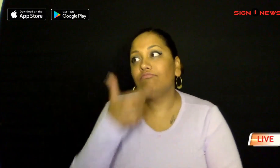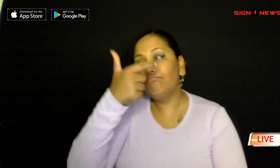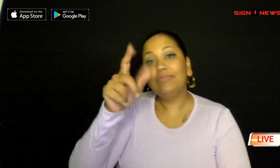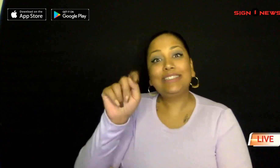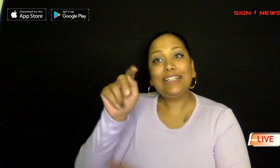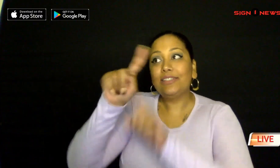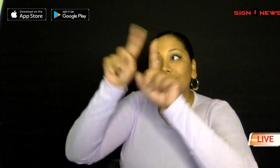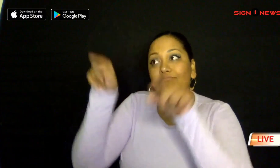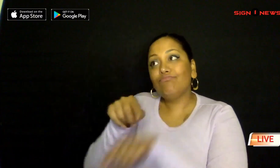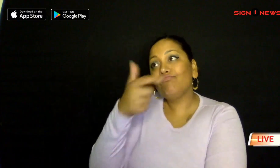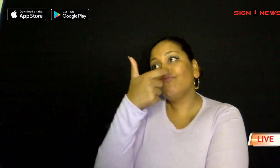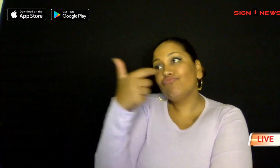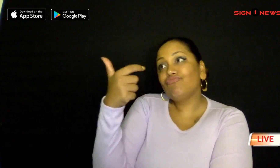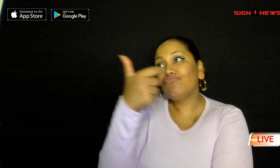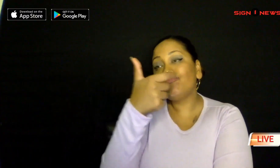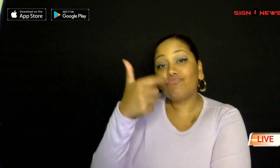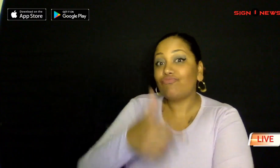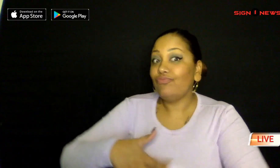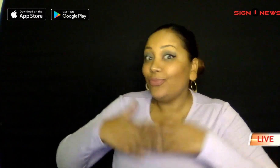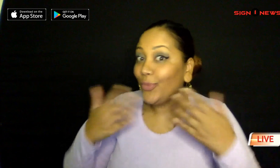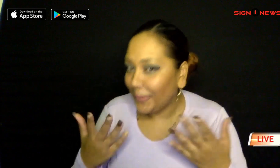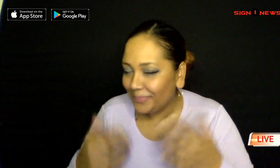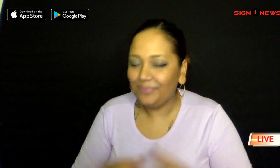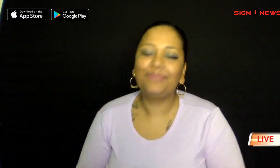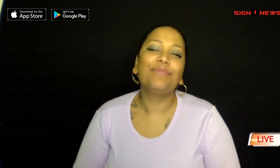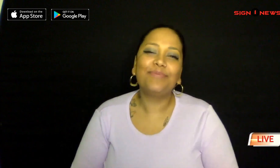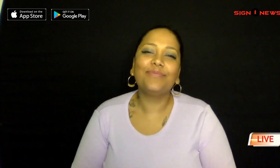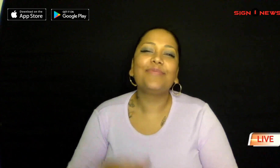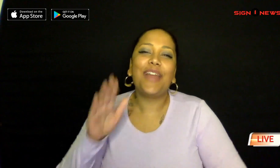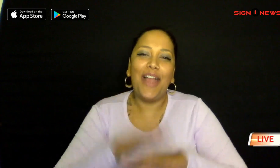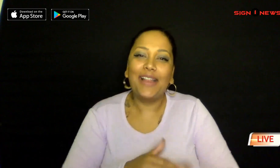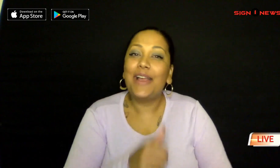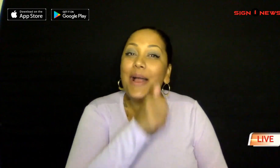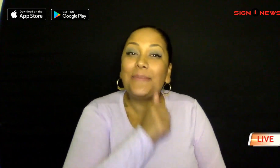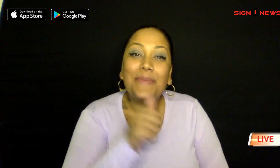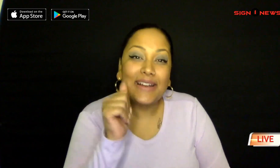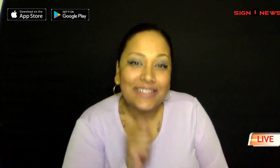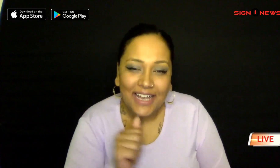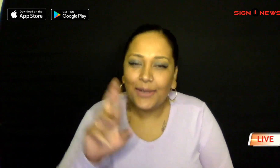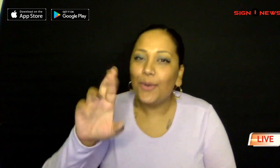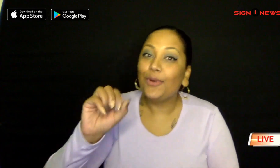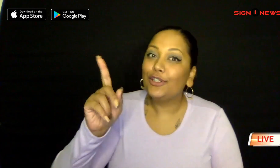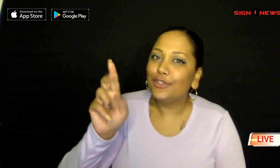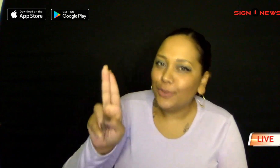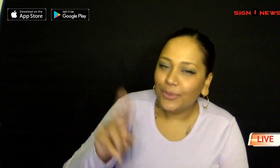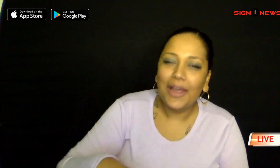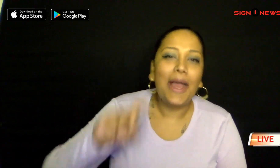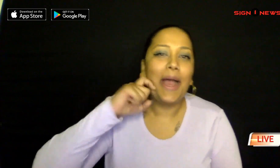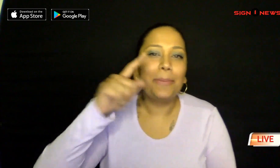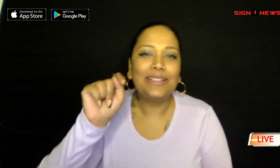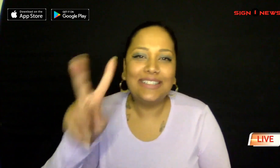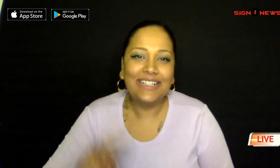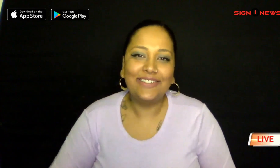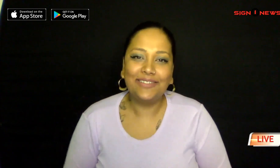your smartphone and you can also watch on Amazon Roku and Apple TV